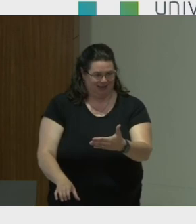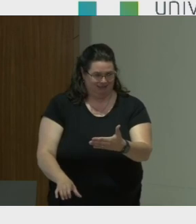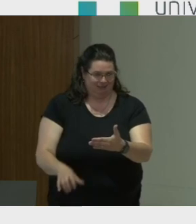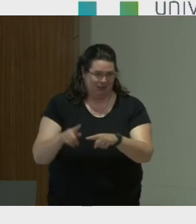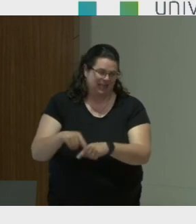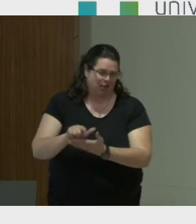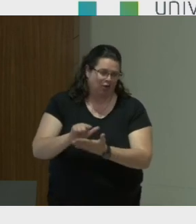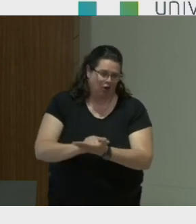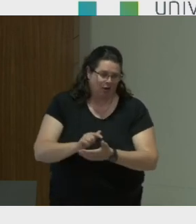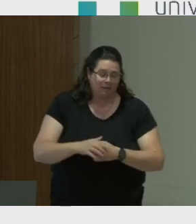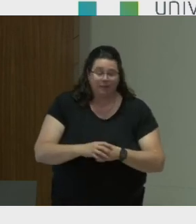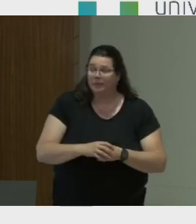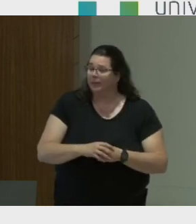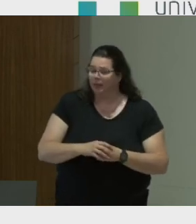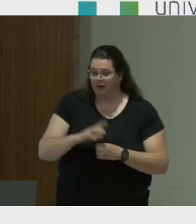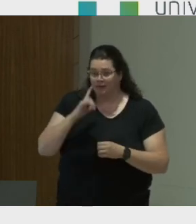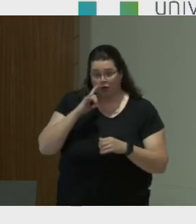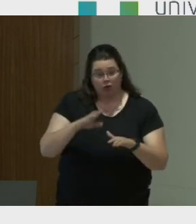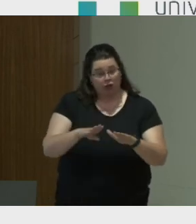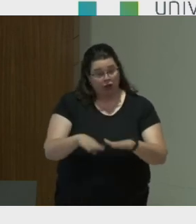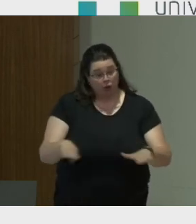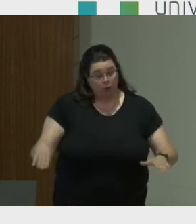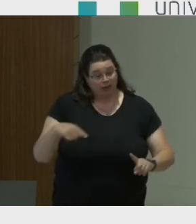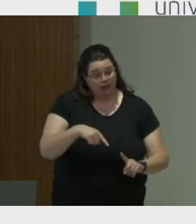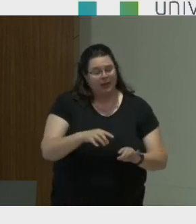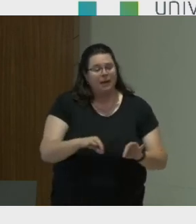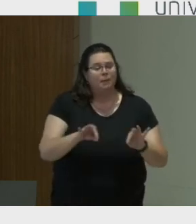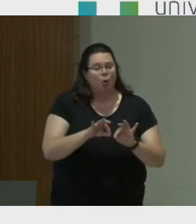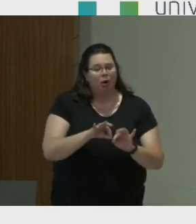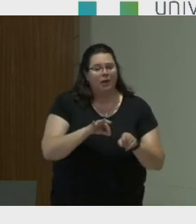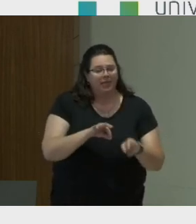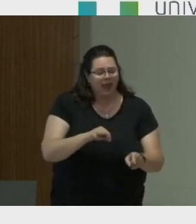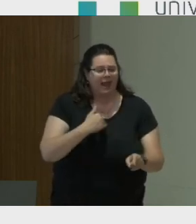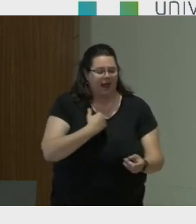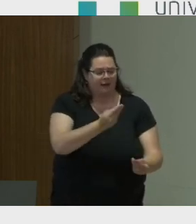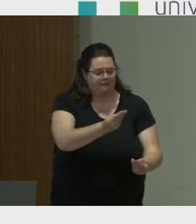For the children, it's important that they become voice, that they can be heard, that